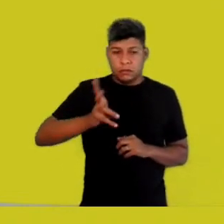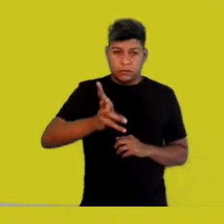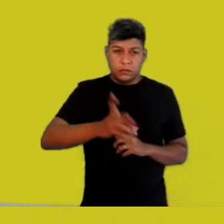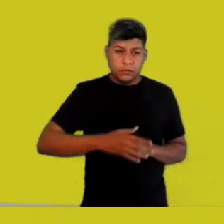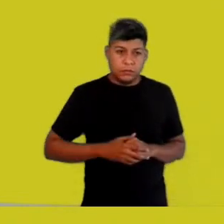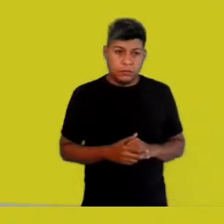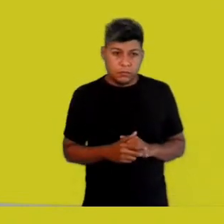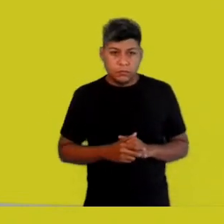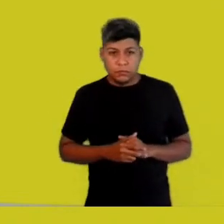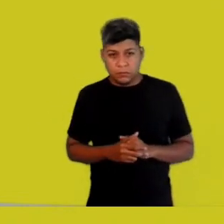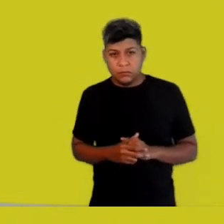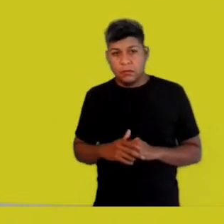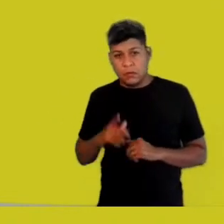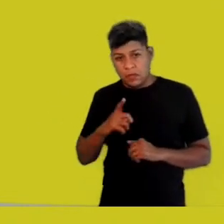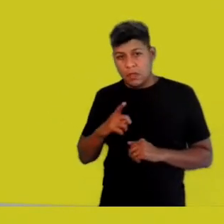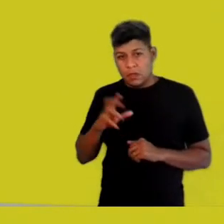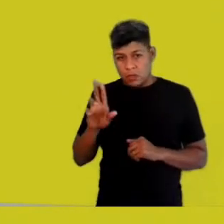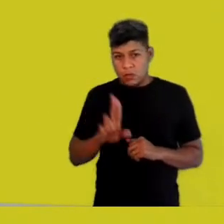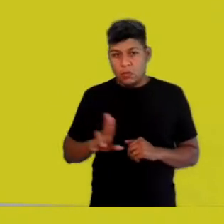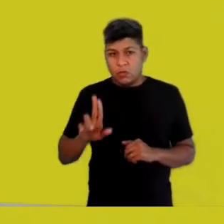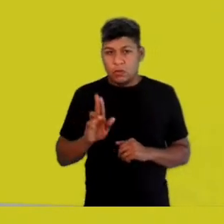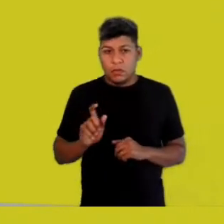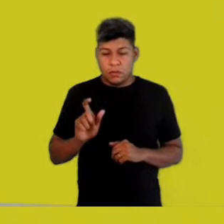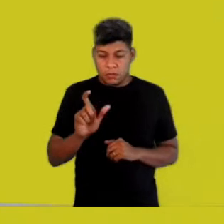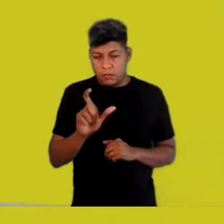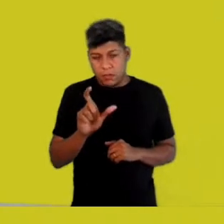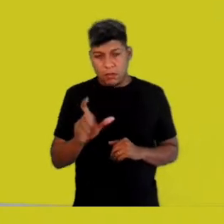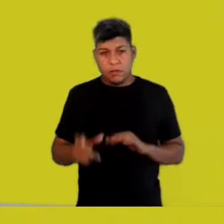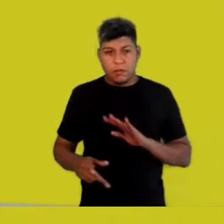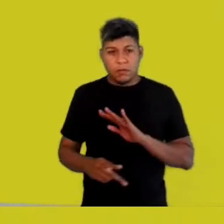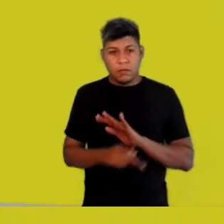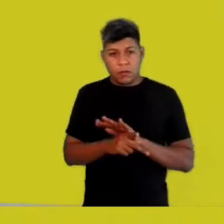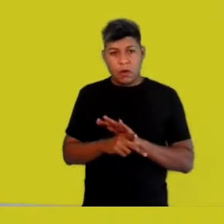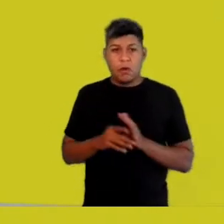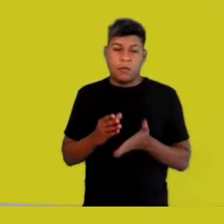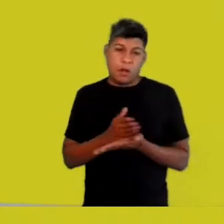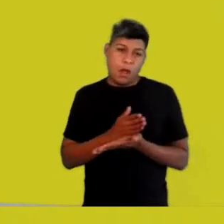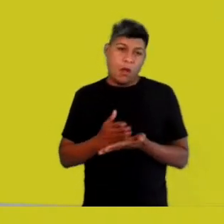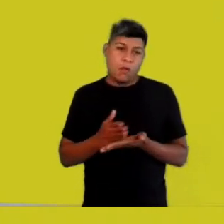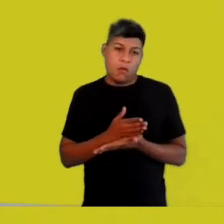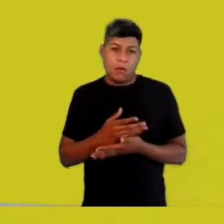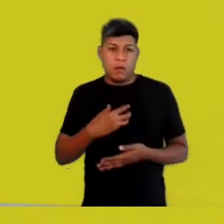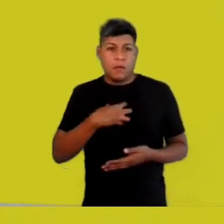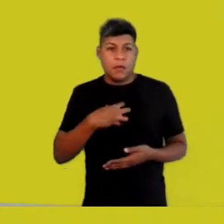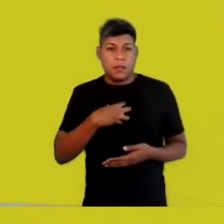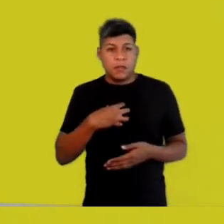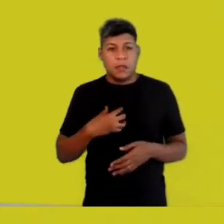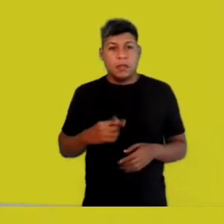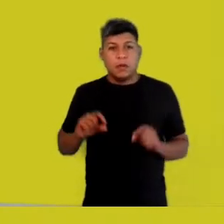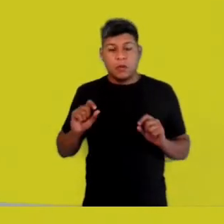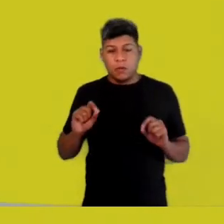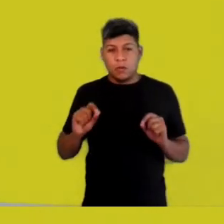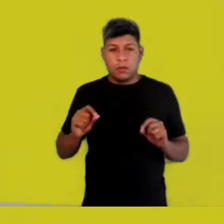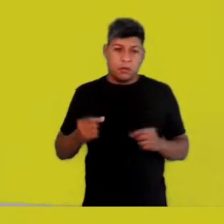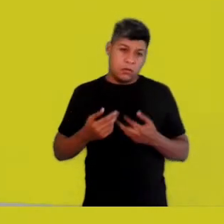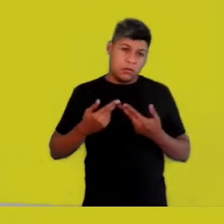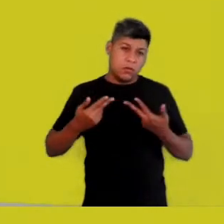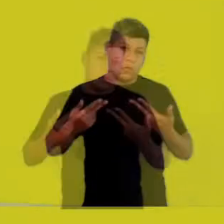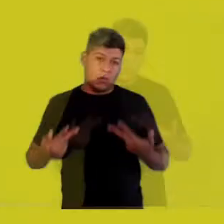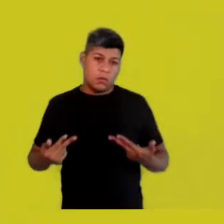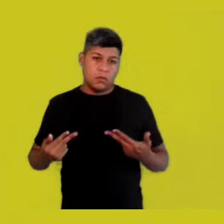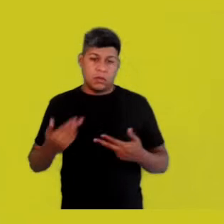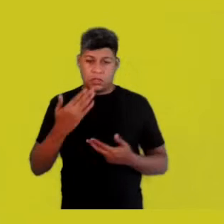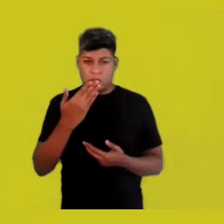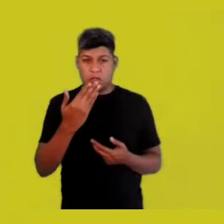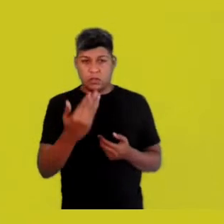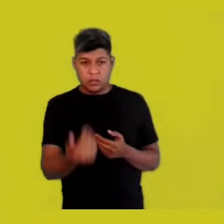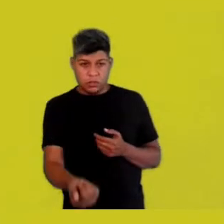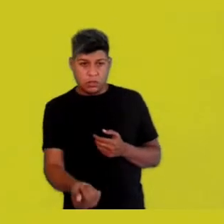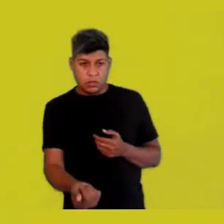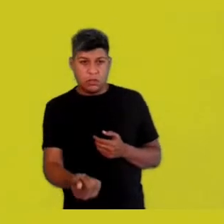links your words, somehow, to this shamanic act, in this case,